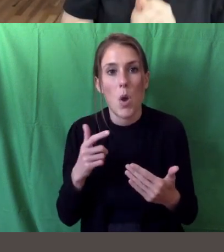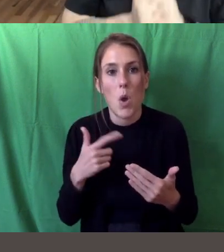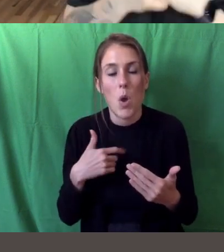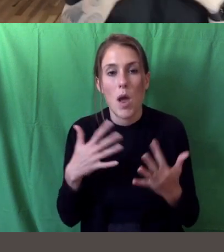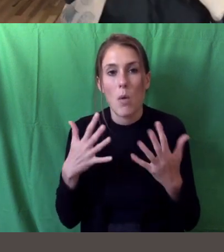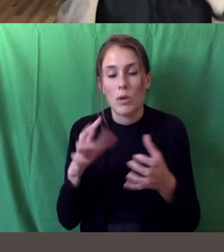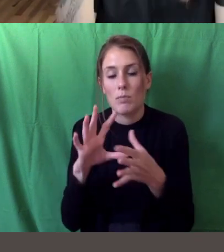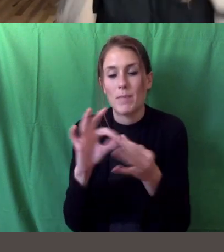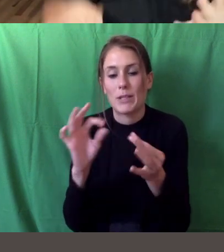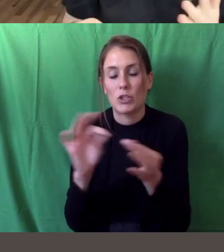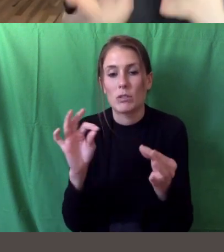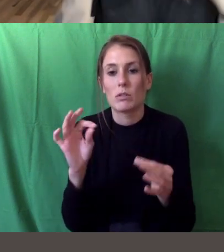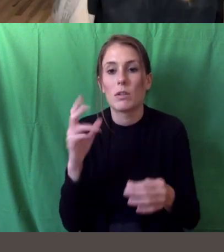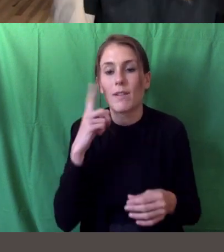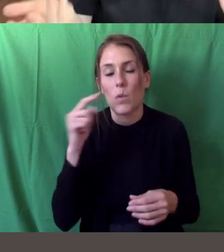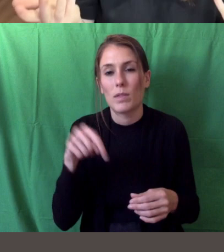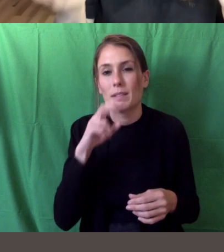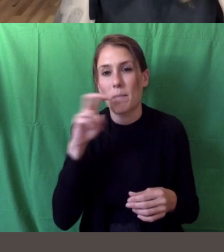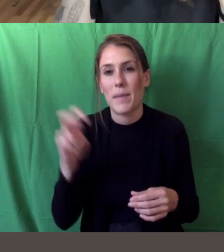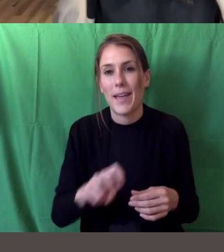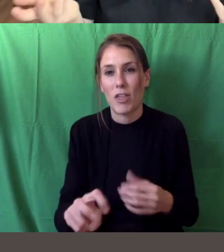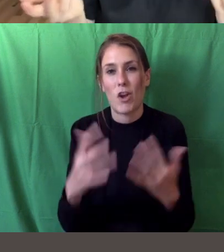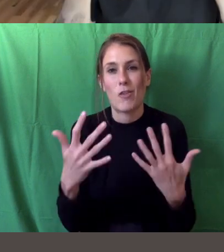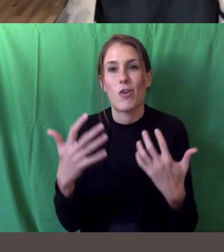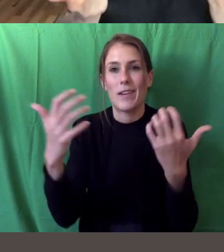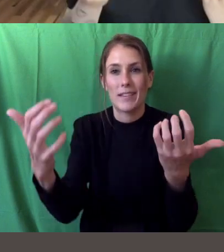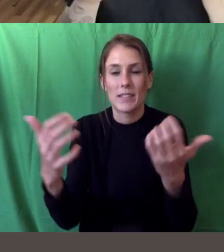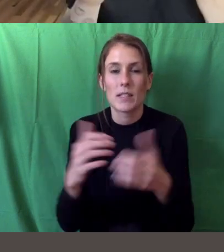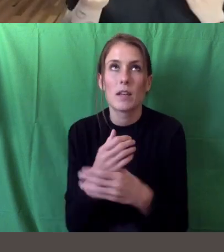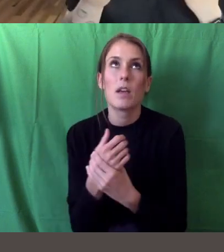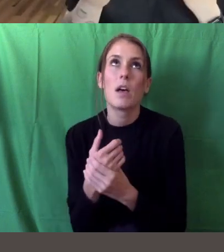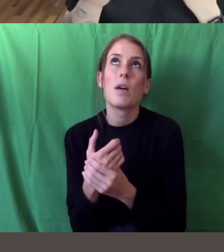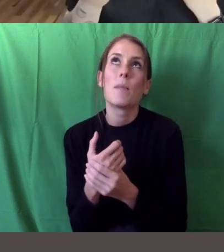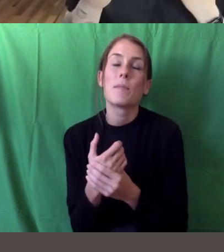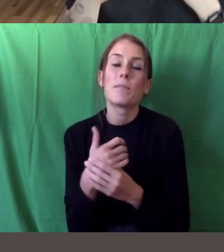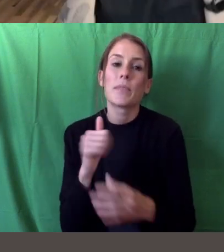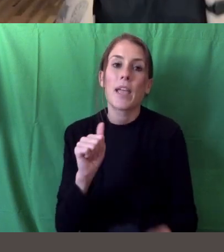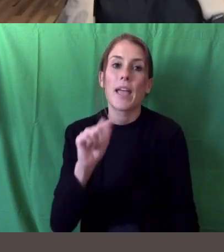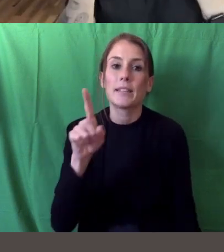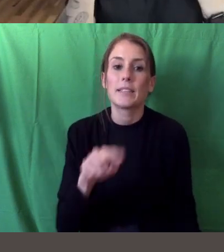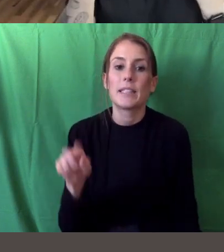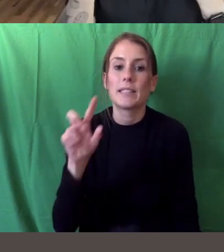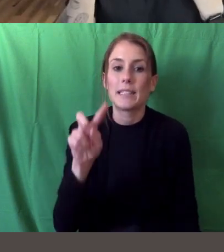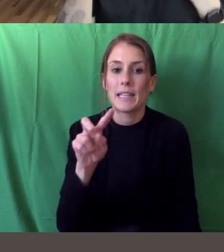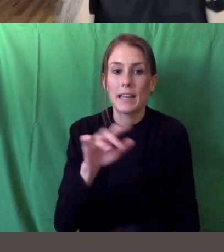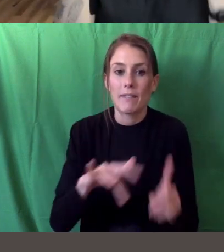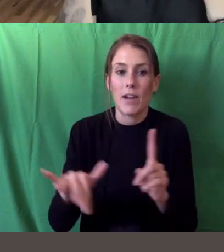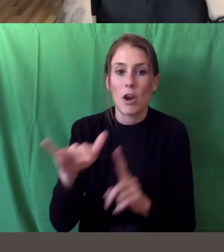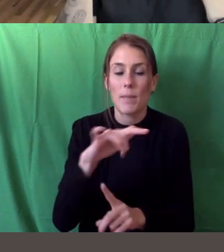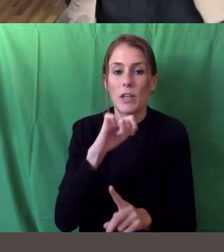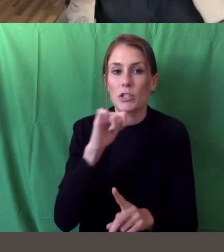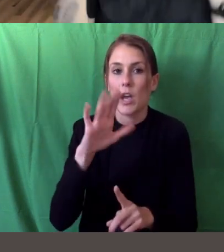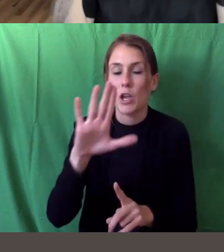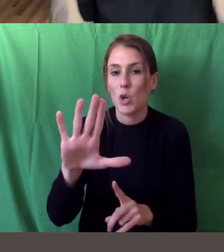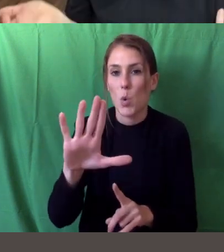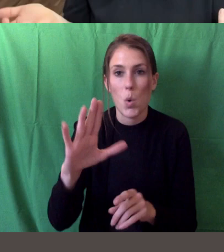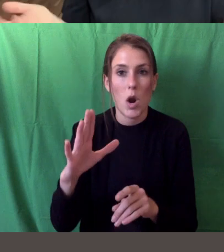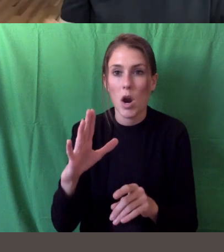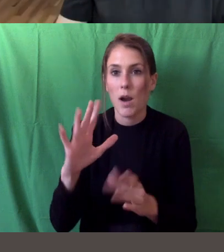I want to mention for this, for kind of a Python audience in particular, that azd environment isn't your virtual environment.